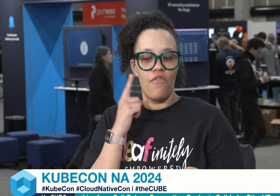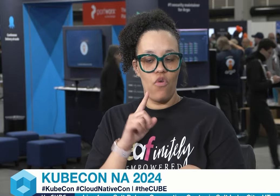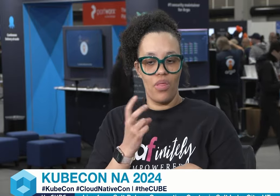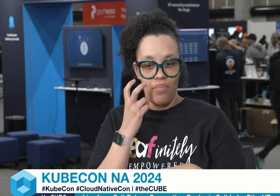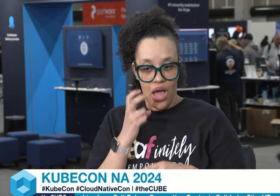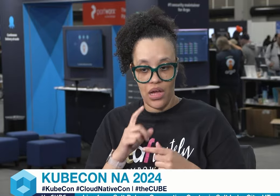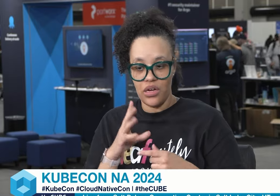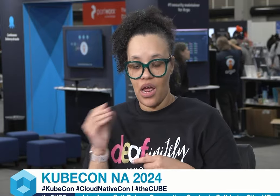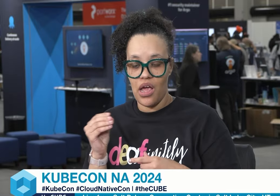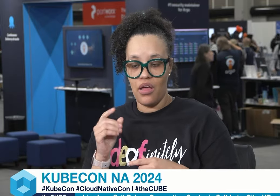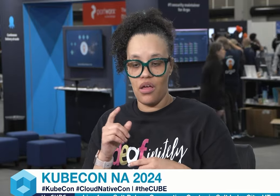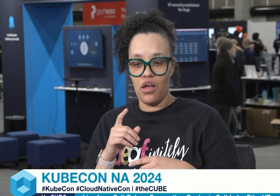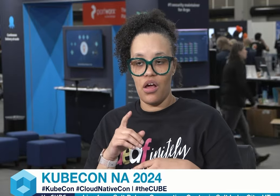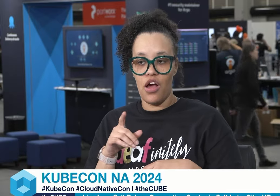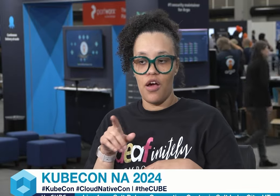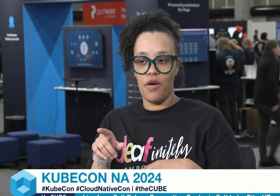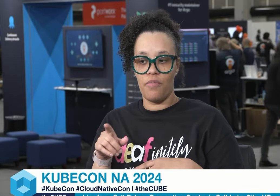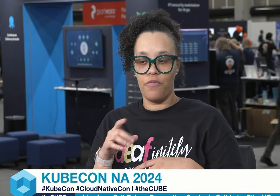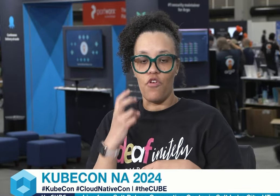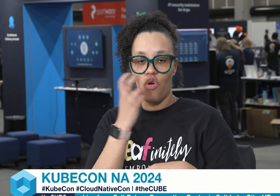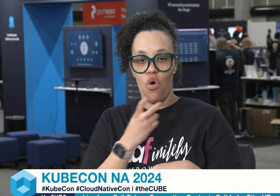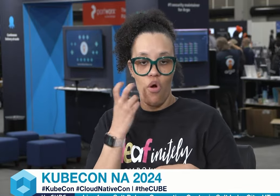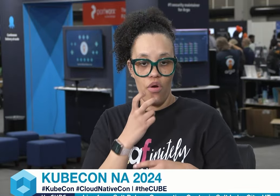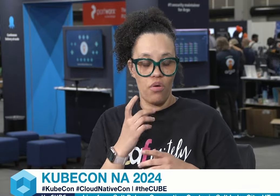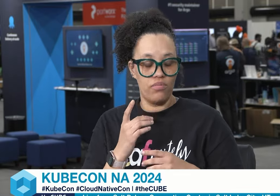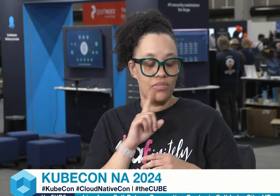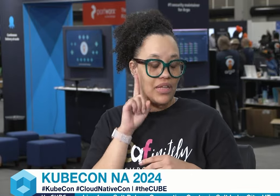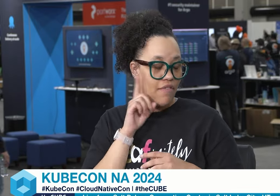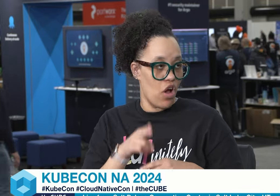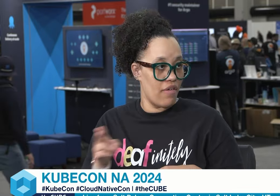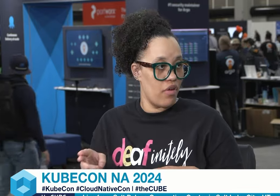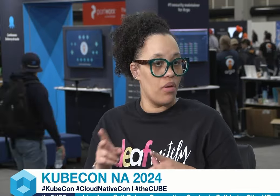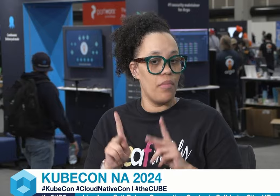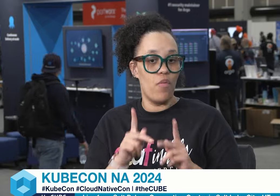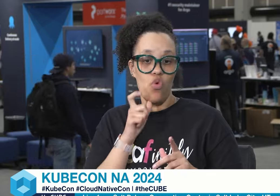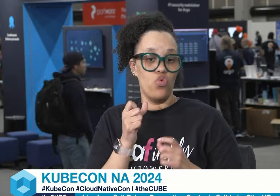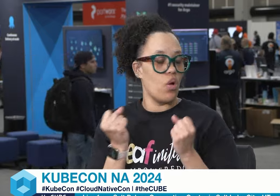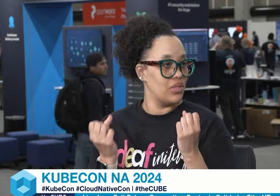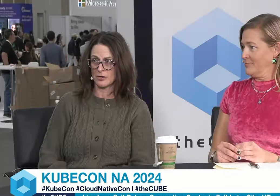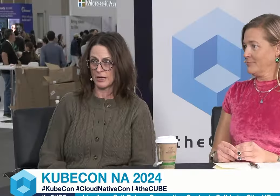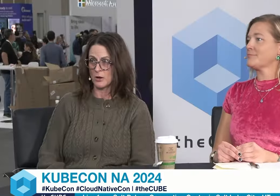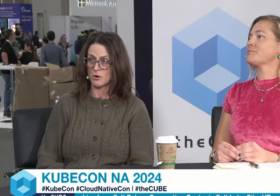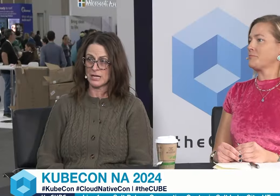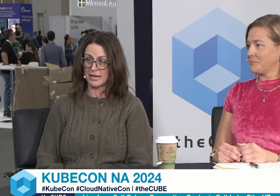I just want it to continue to be more accessible, not just for the deaf and heart of hearing, but for people who are hard of hearing